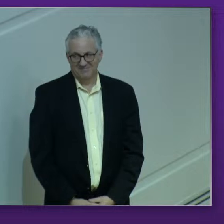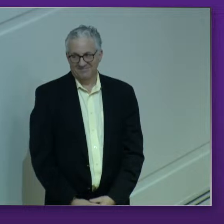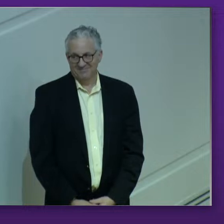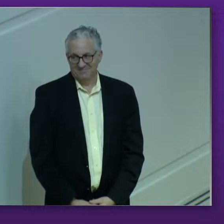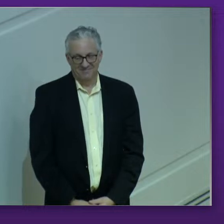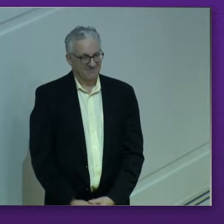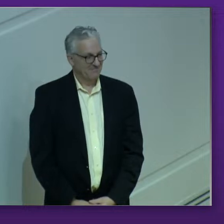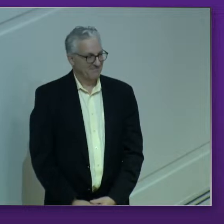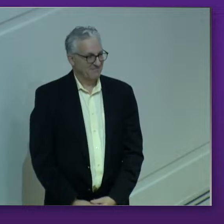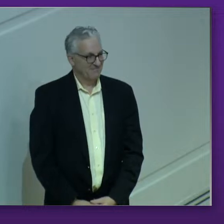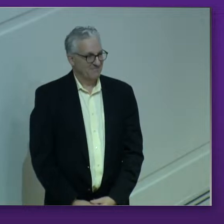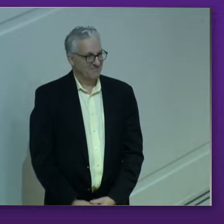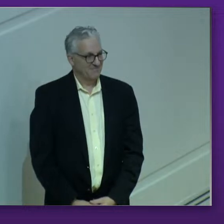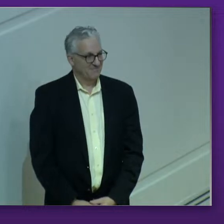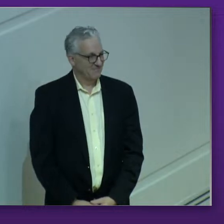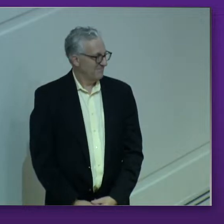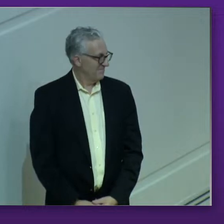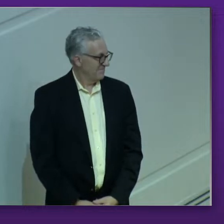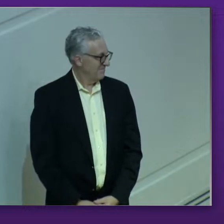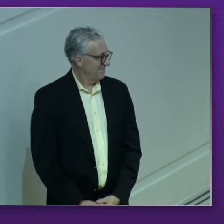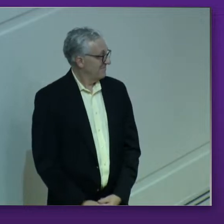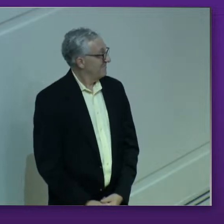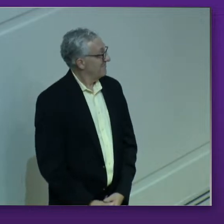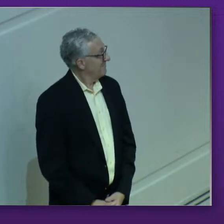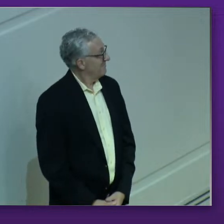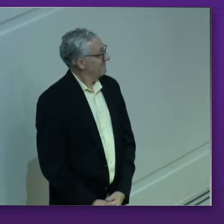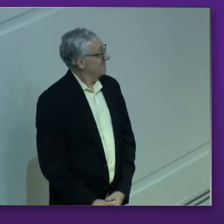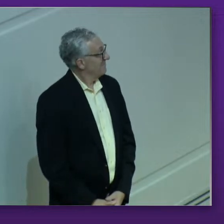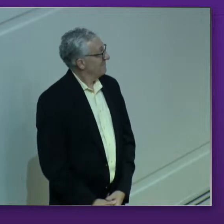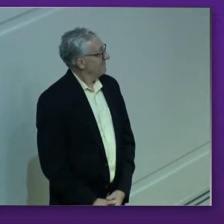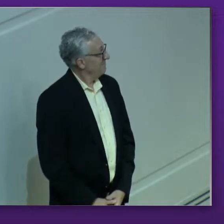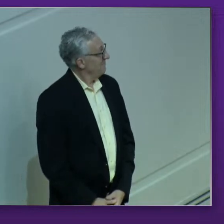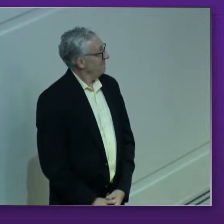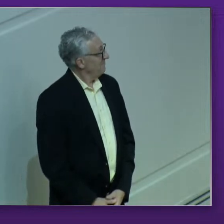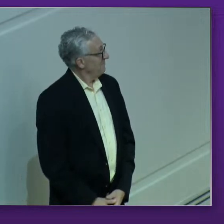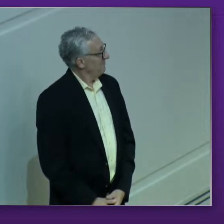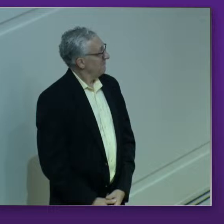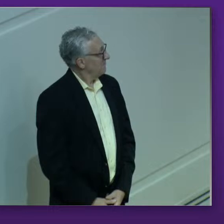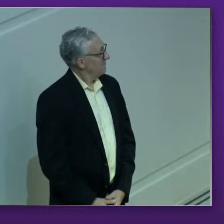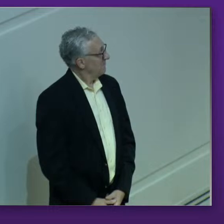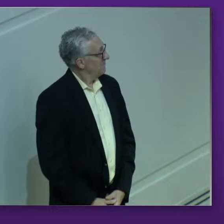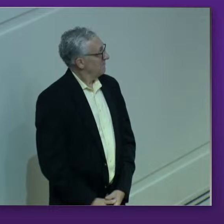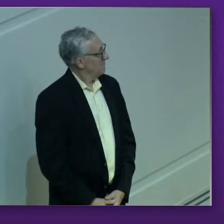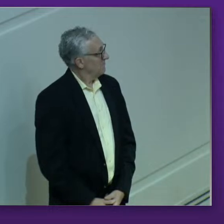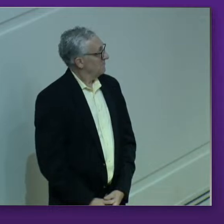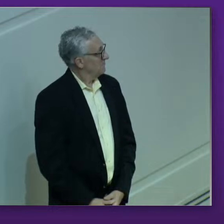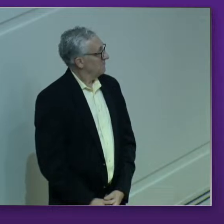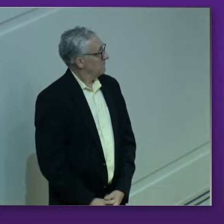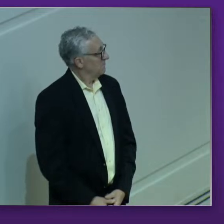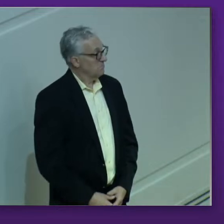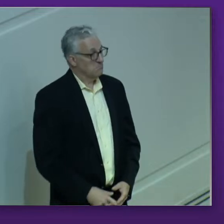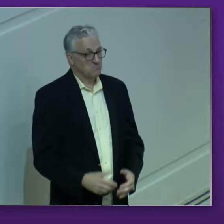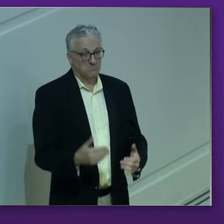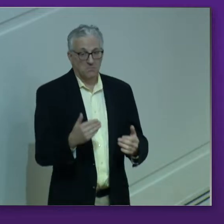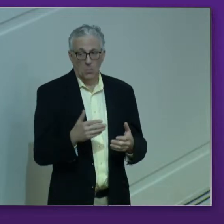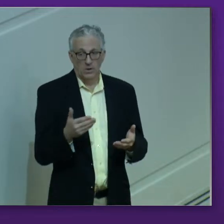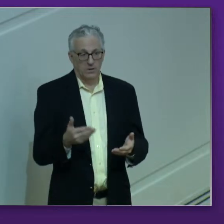THE LIVES OF STUDENTS. WITH INTELLECTUAL AND DEVELOPMENTAL DISABILITIES CONGRATULATIONS PROF.